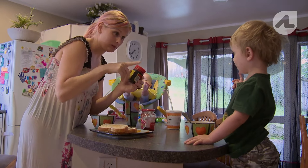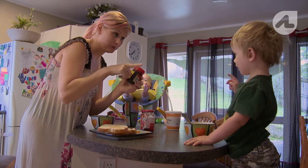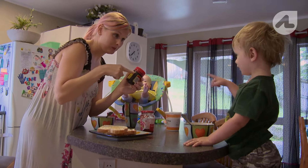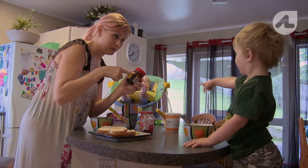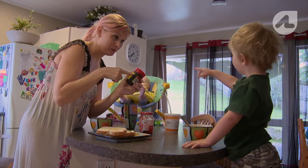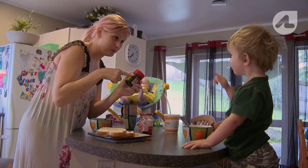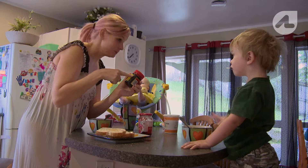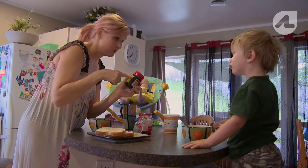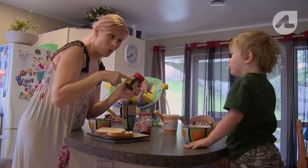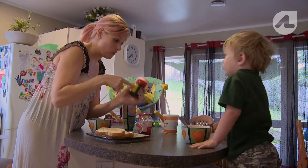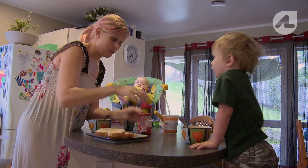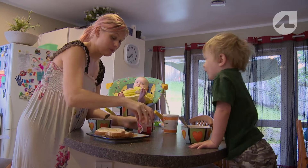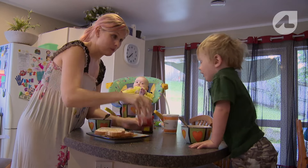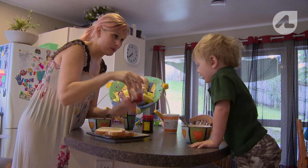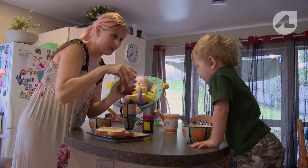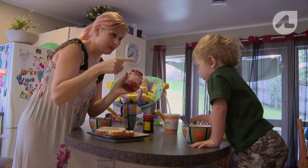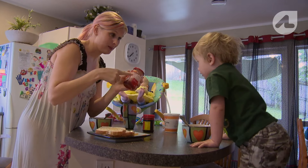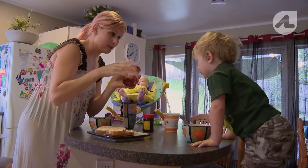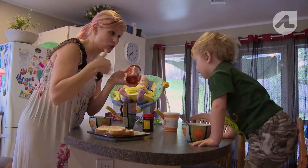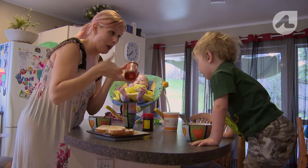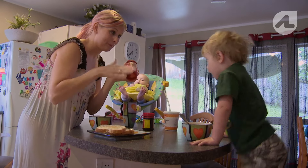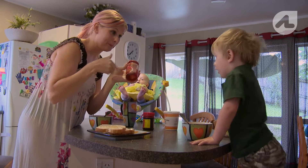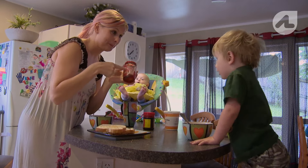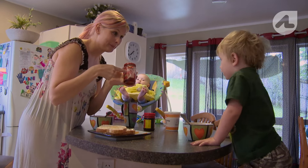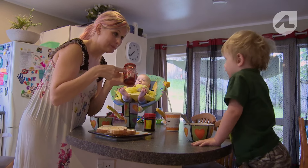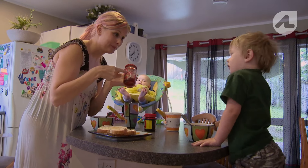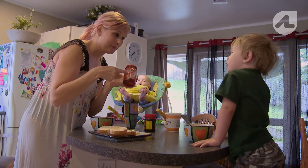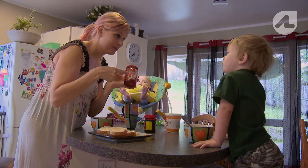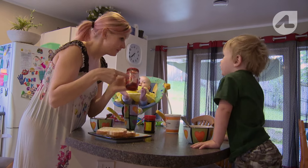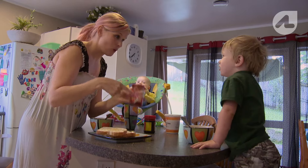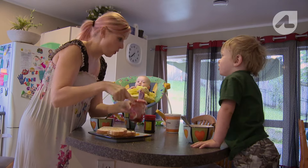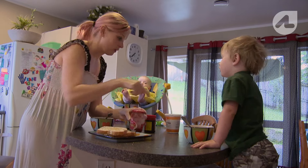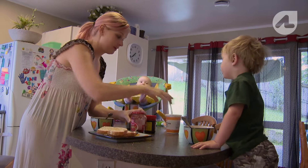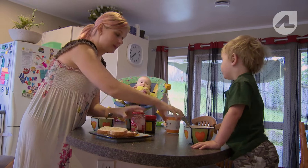No? Jam? (Adrian) No. No?